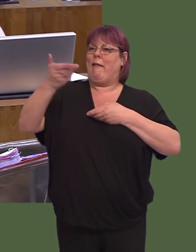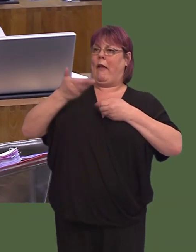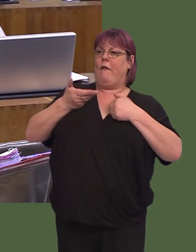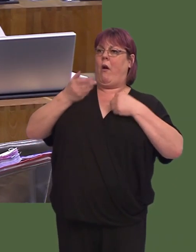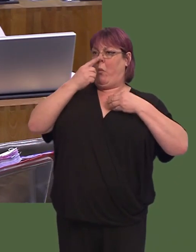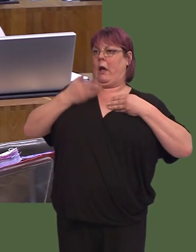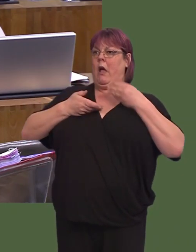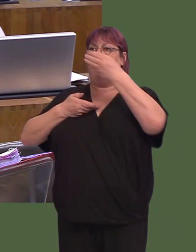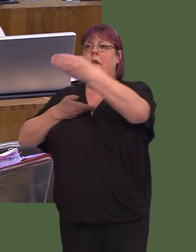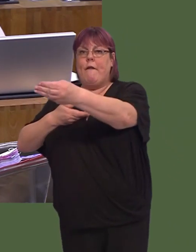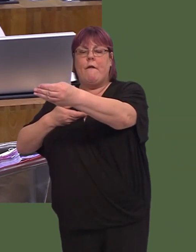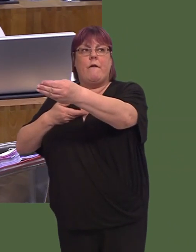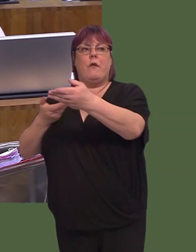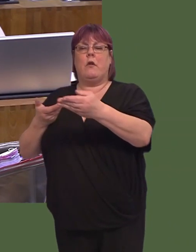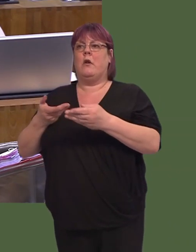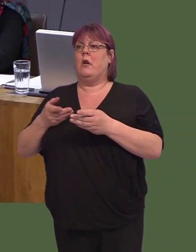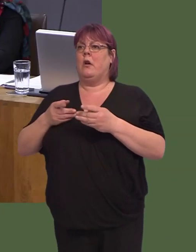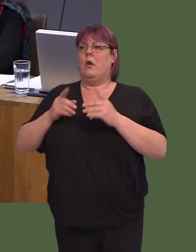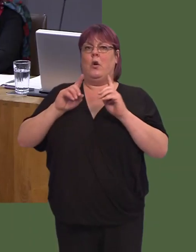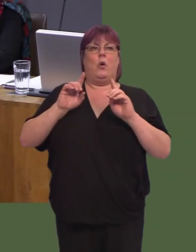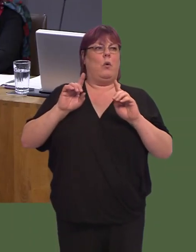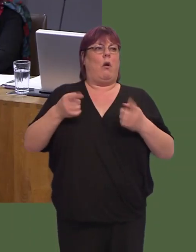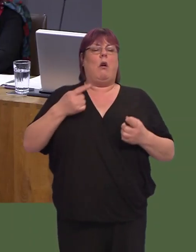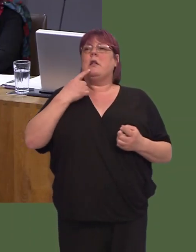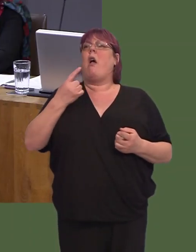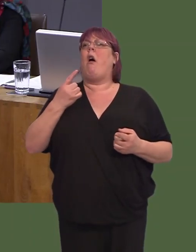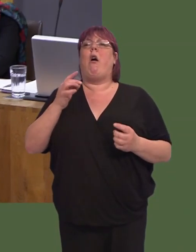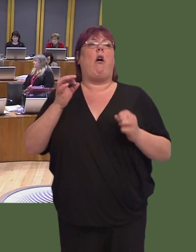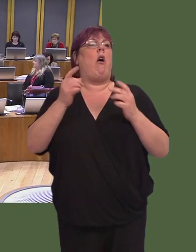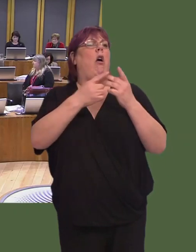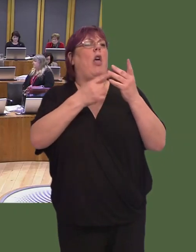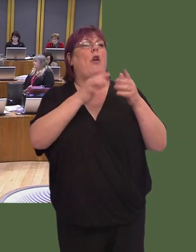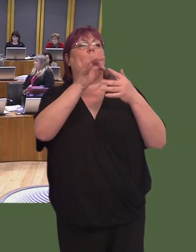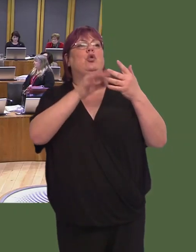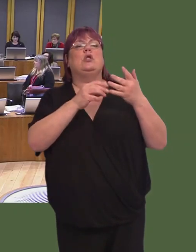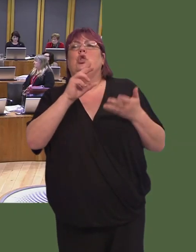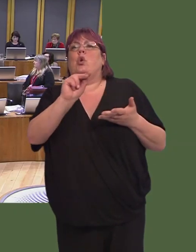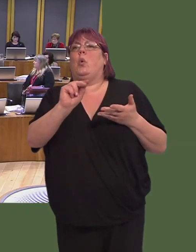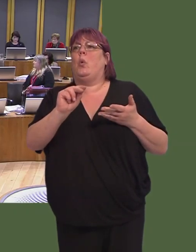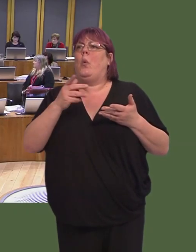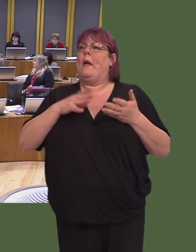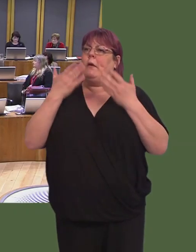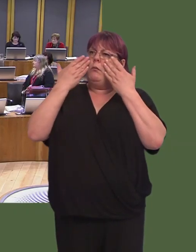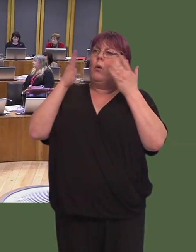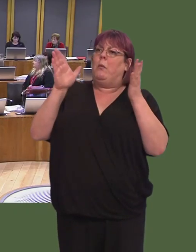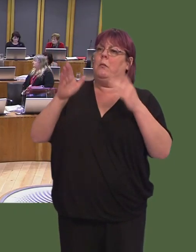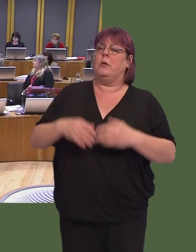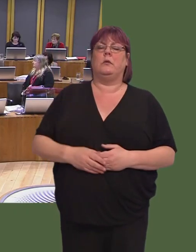So, it would be ridiculous to rule out all other options. Rhun ap Iorwerth AM: But what I don't understand is if you were happy as a Government to set